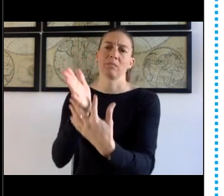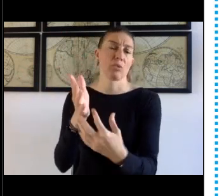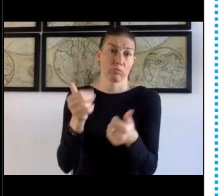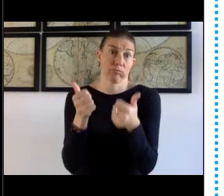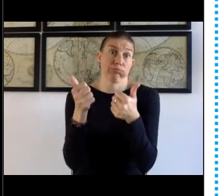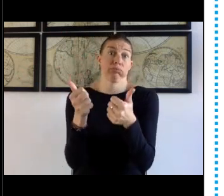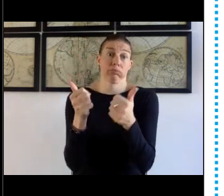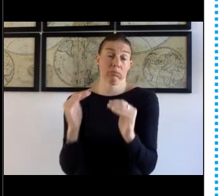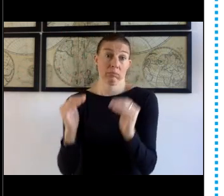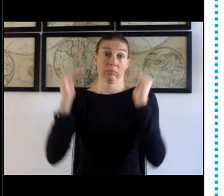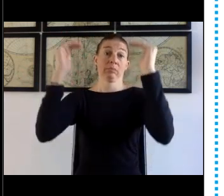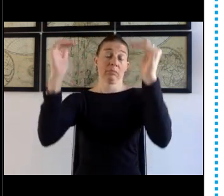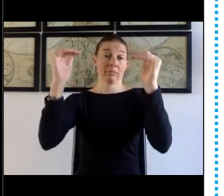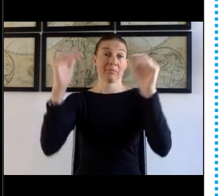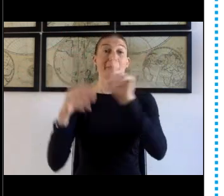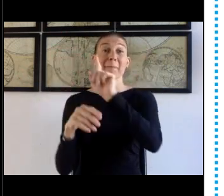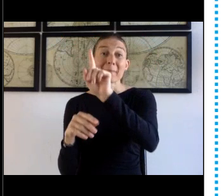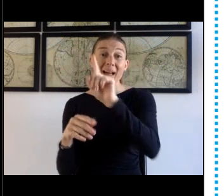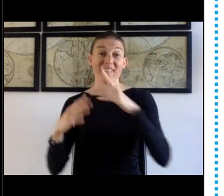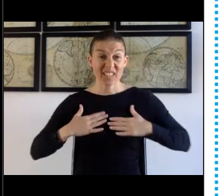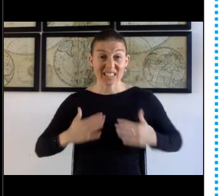And in terms of physical changes what they'll be